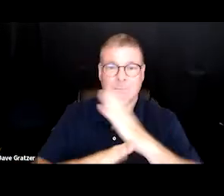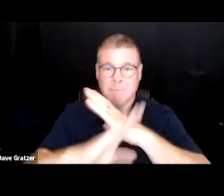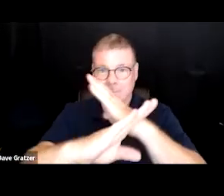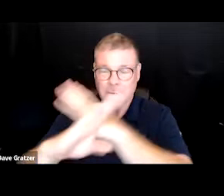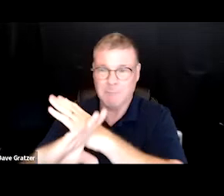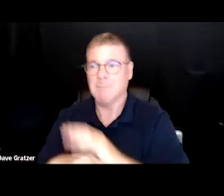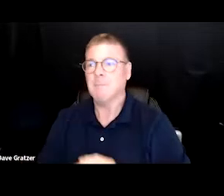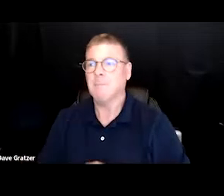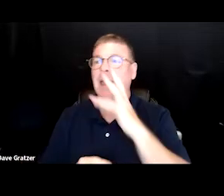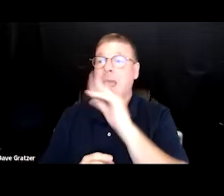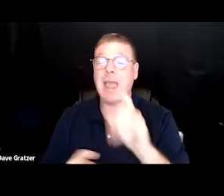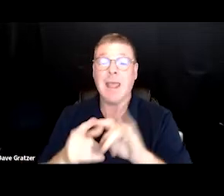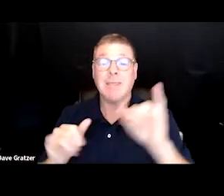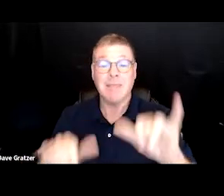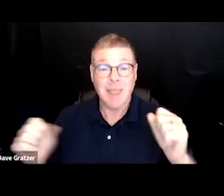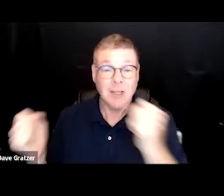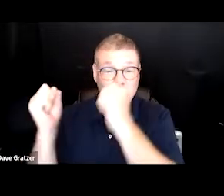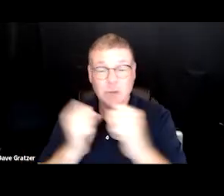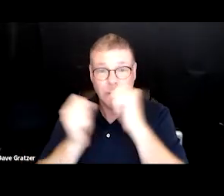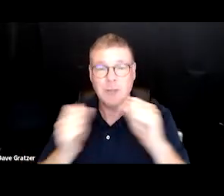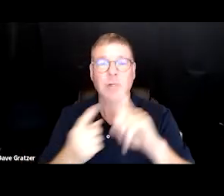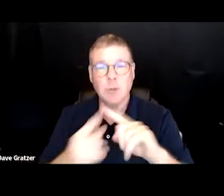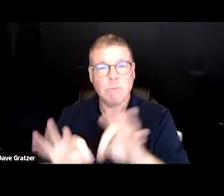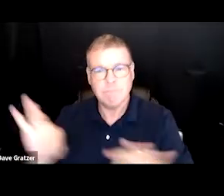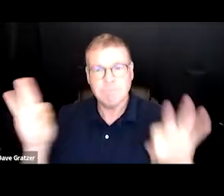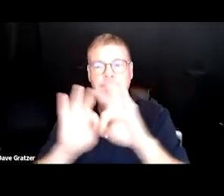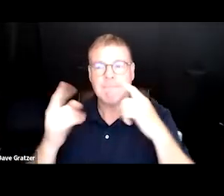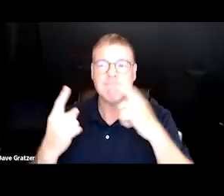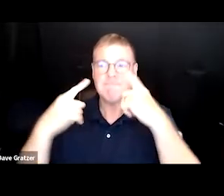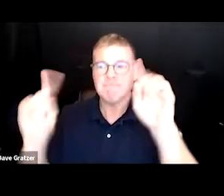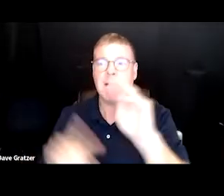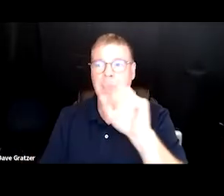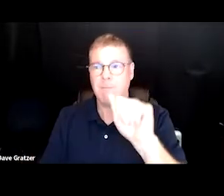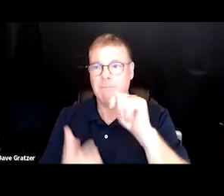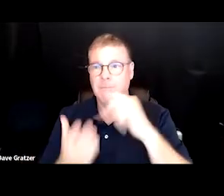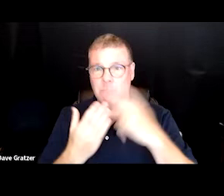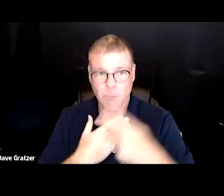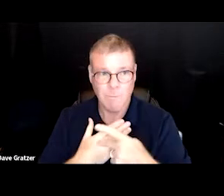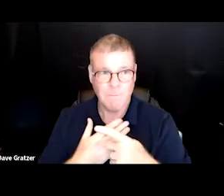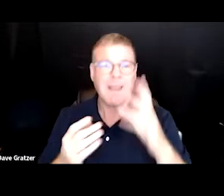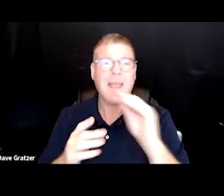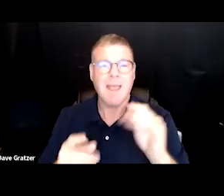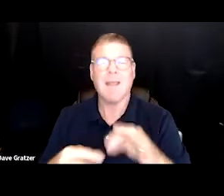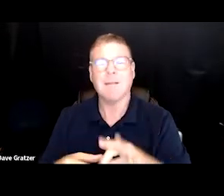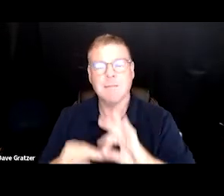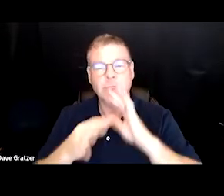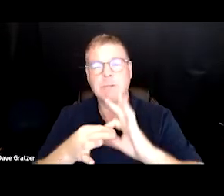Share concrete strategies and solutions integral to an effective MAT program, especially the value of fostering relationships.